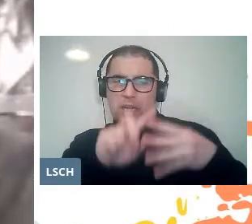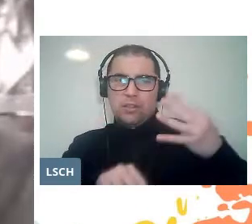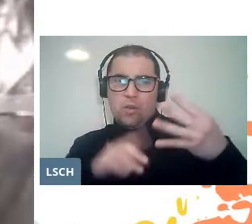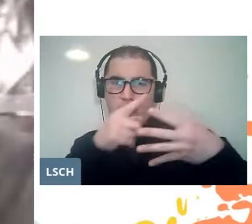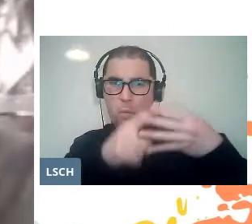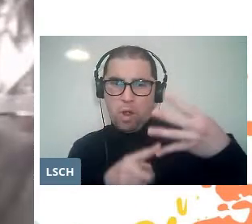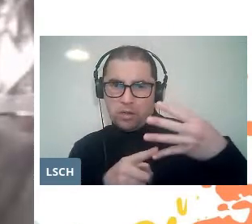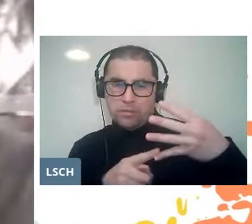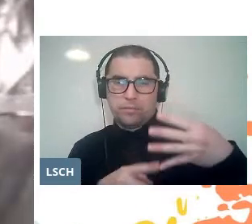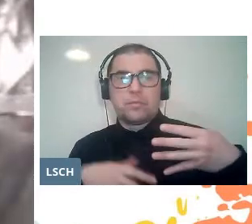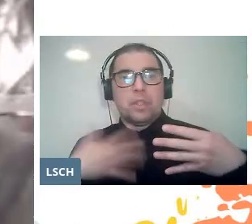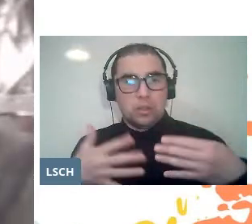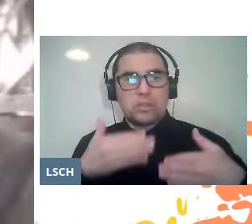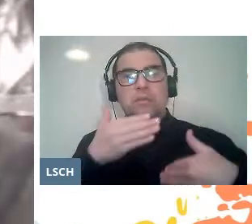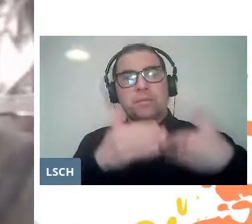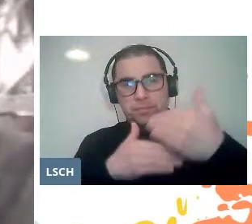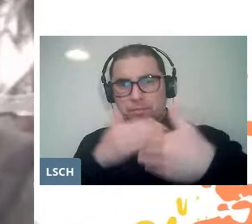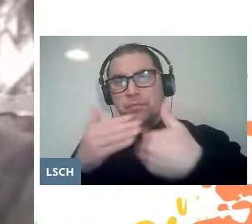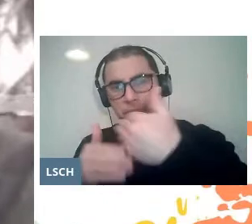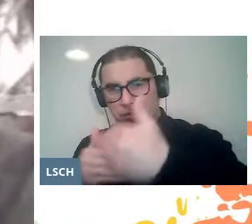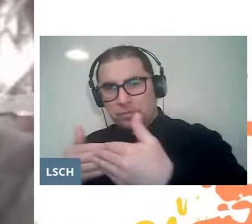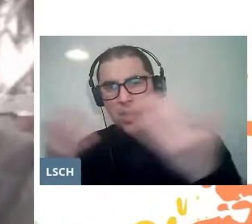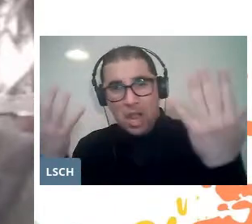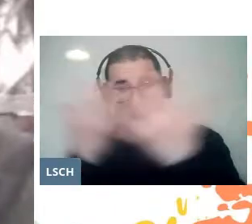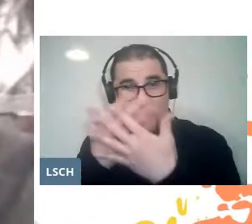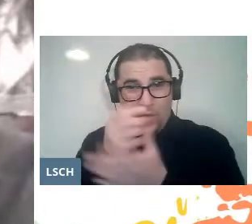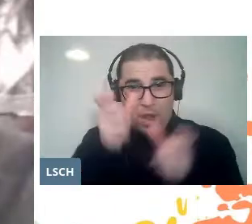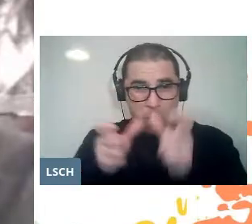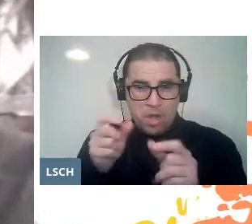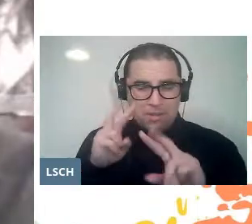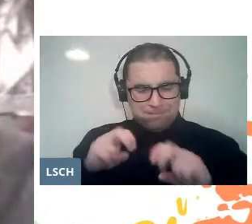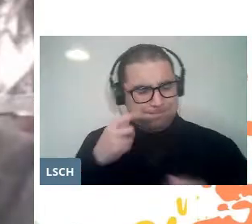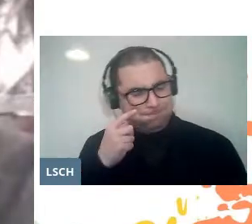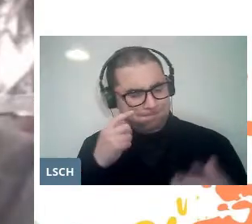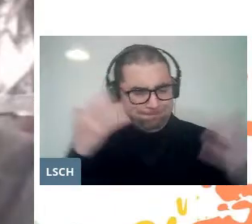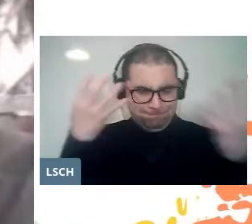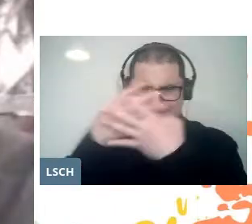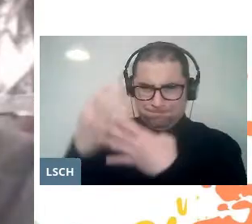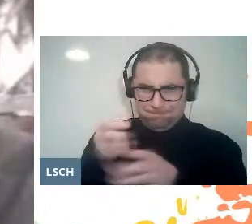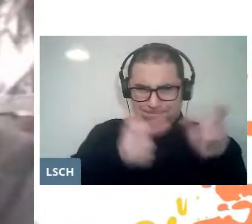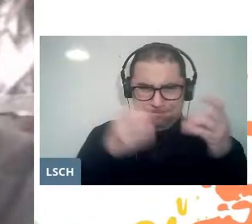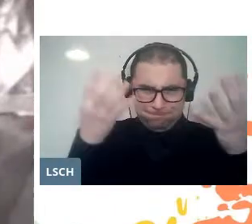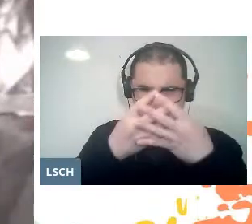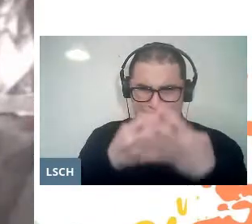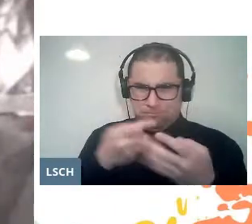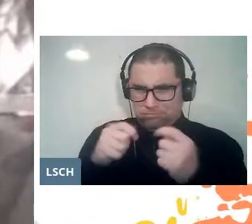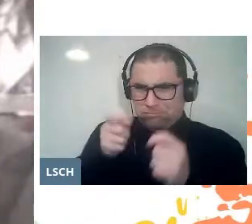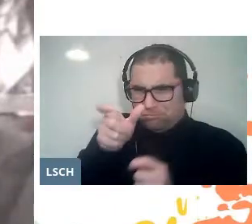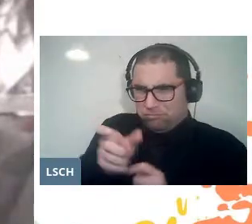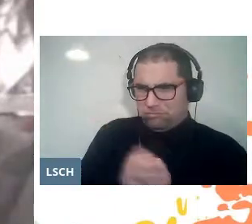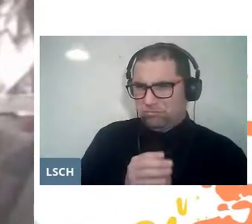So you can understand the confusion of some musicologists. When they tried to analyze the Fantastic Symphony,